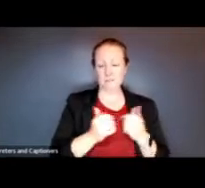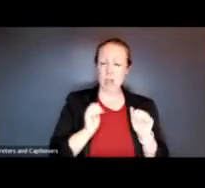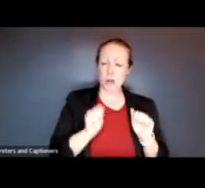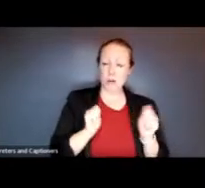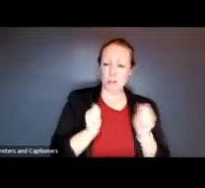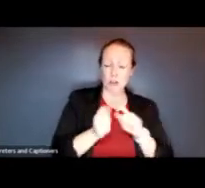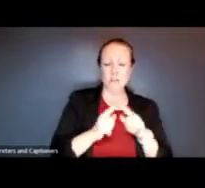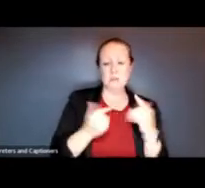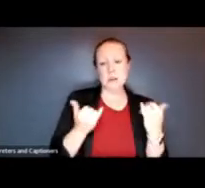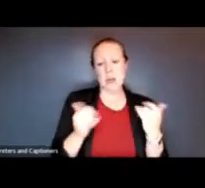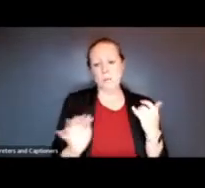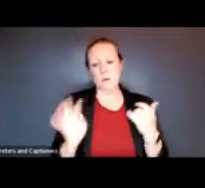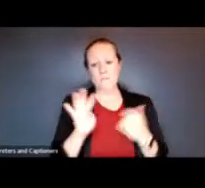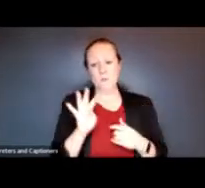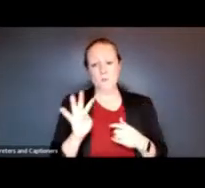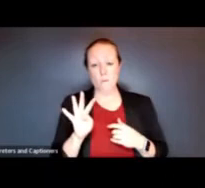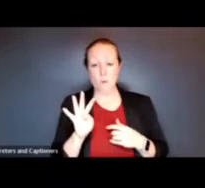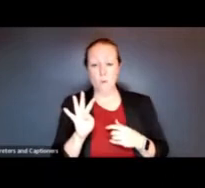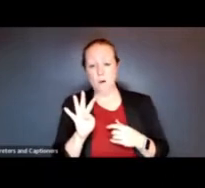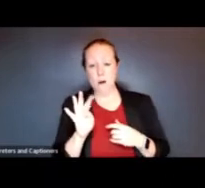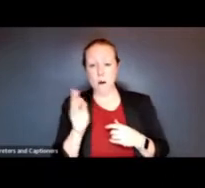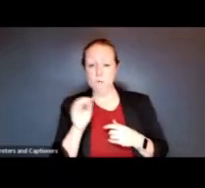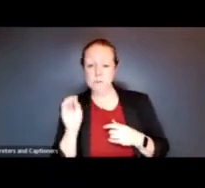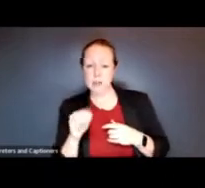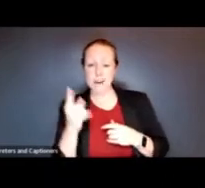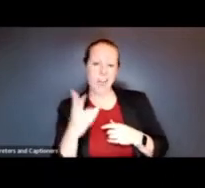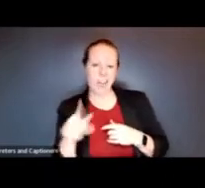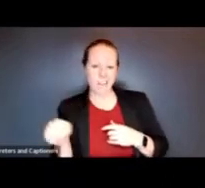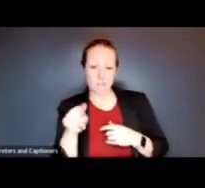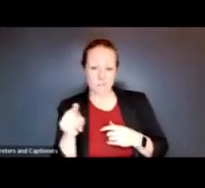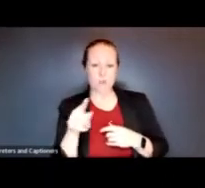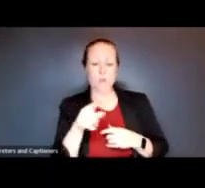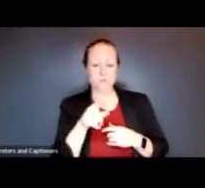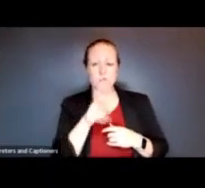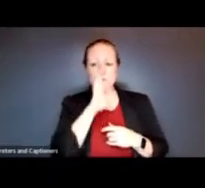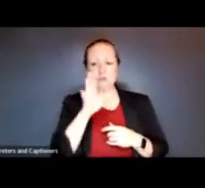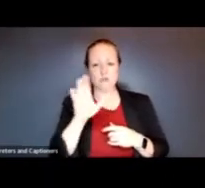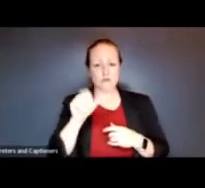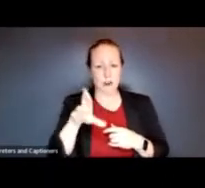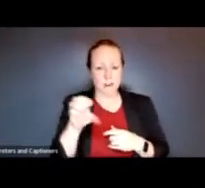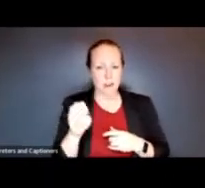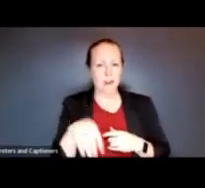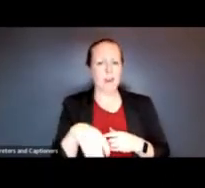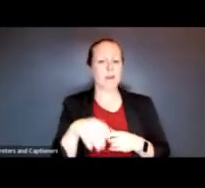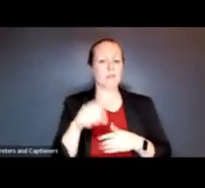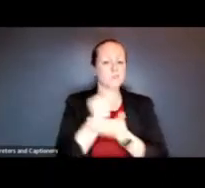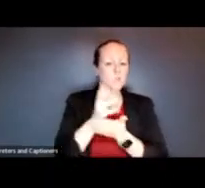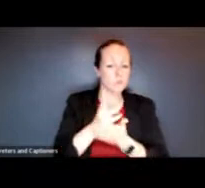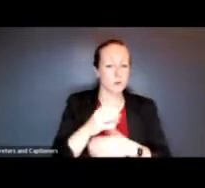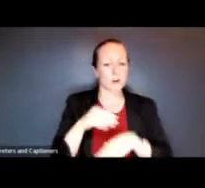44% or so close to half our social our direct care staff, social worker counselors or care manager and that makes sense.